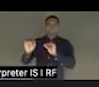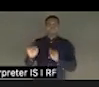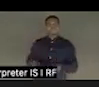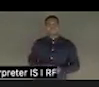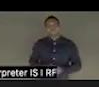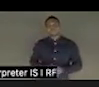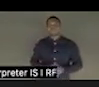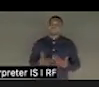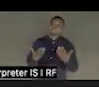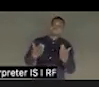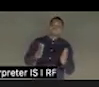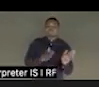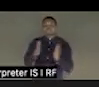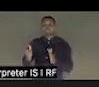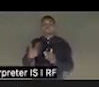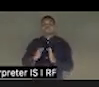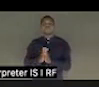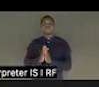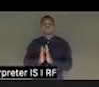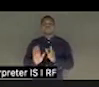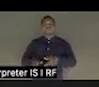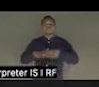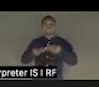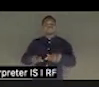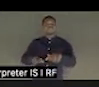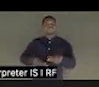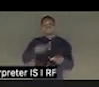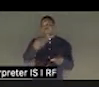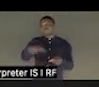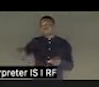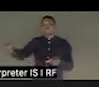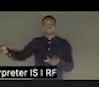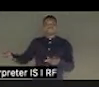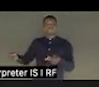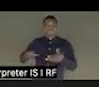addressing the end users with workshops where really the focus is